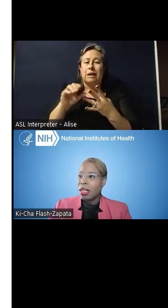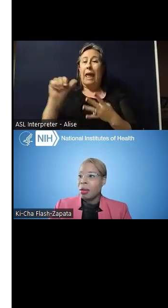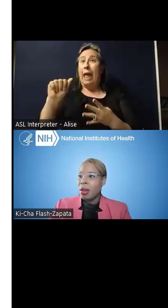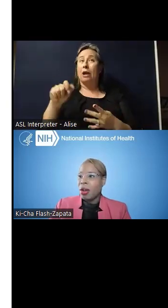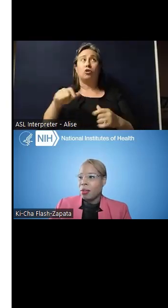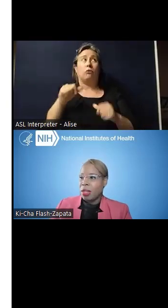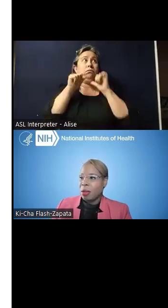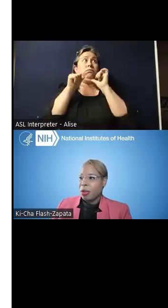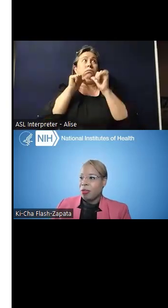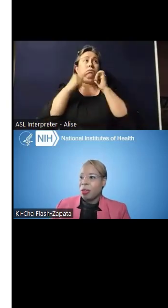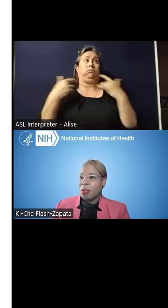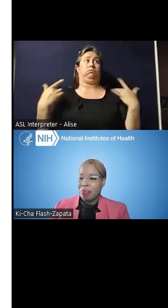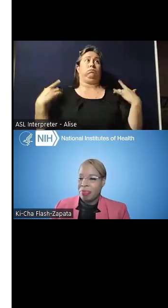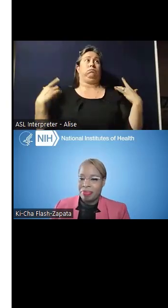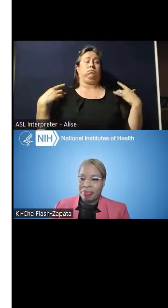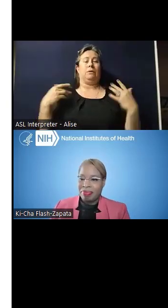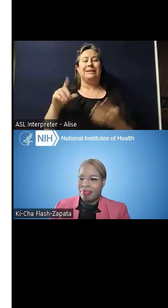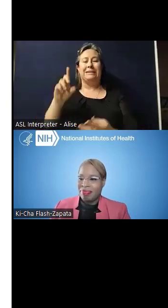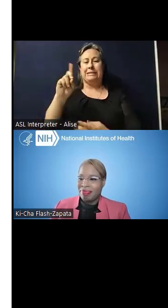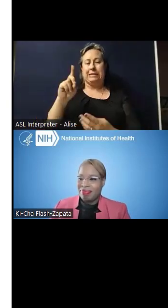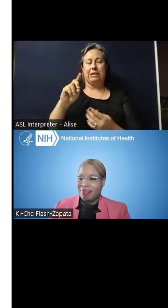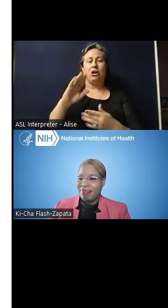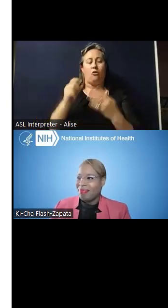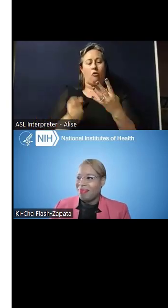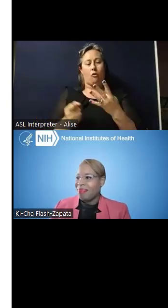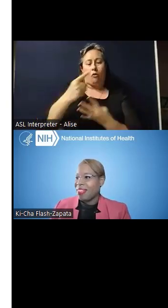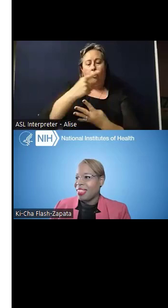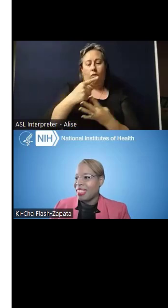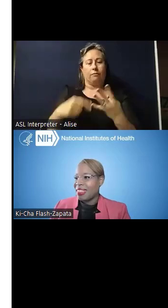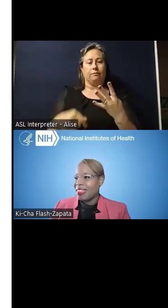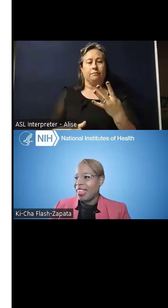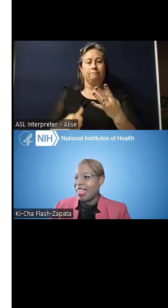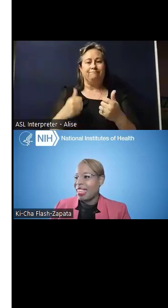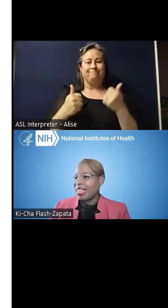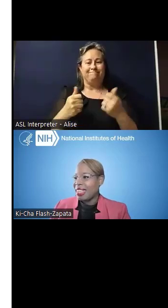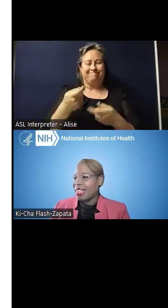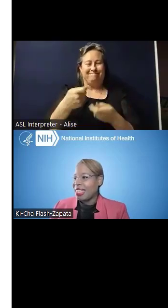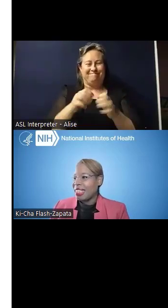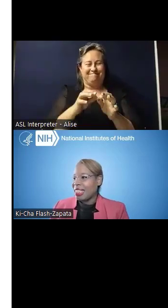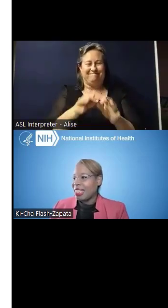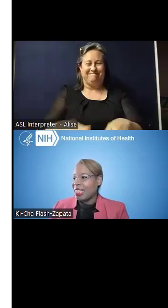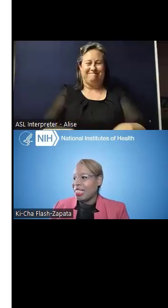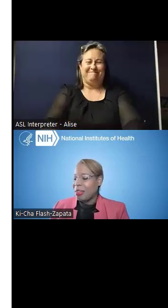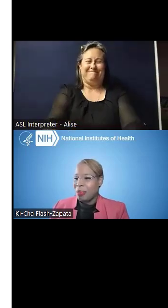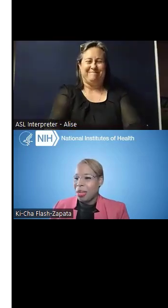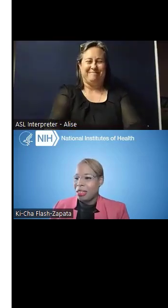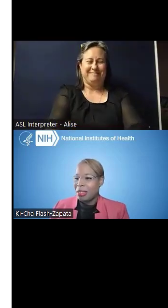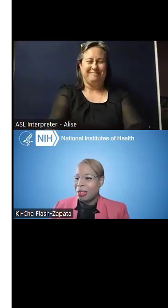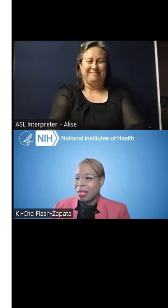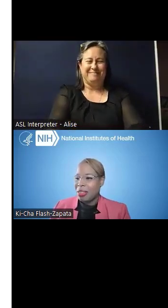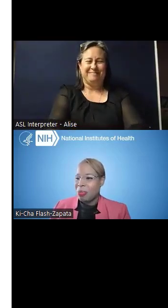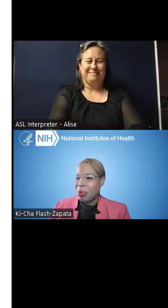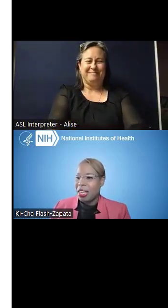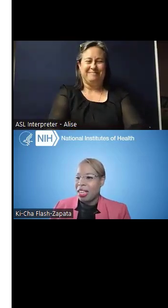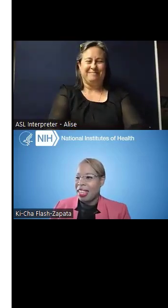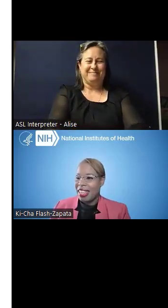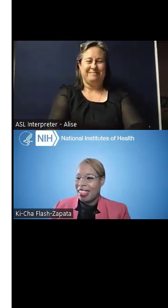D, all of the above? All right. Everybody should know at this point.